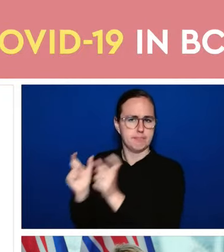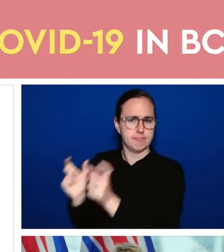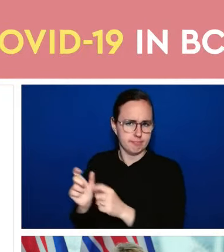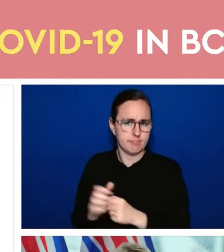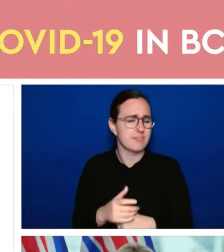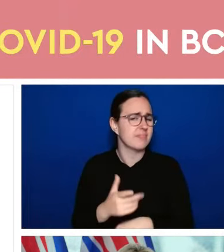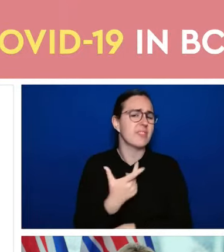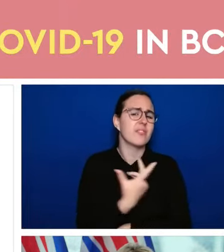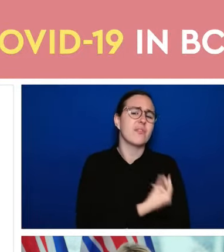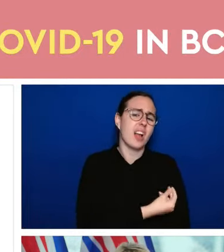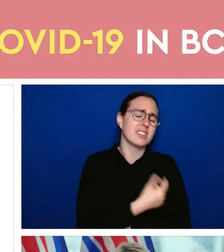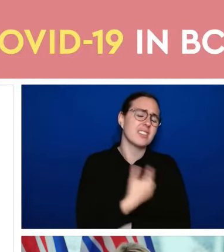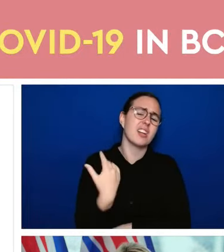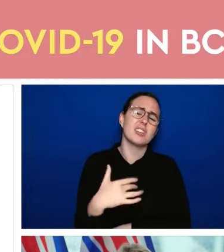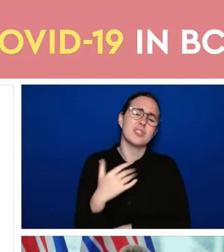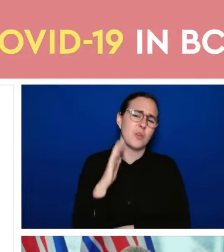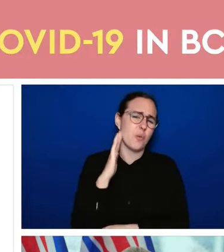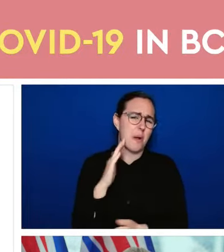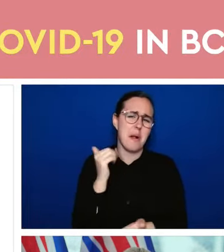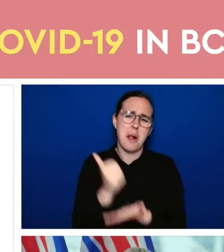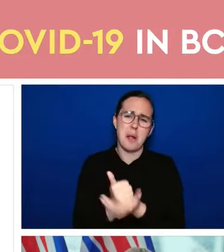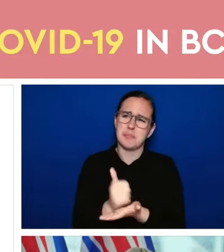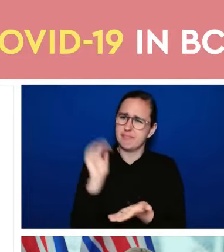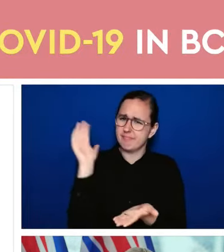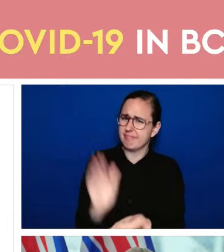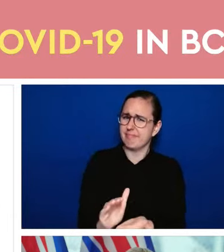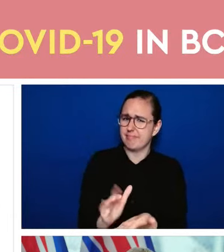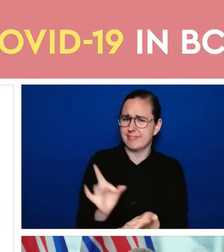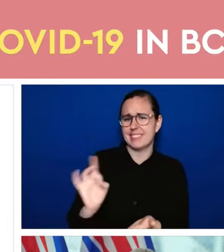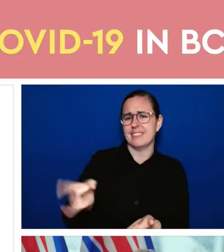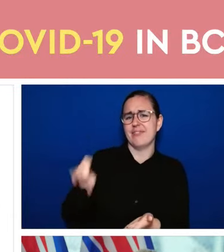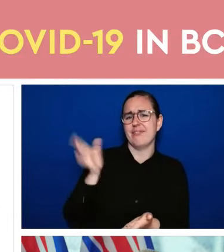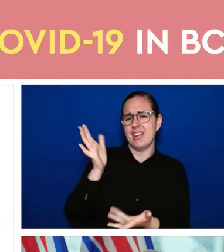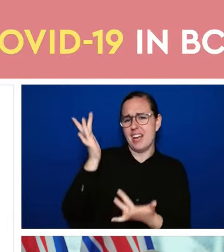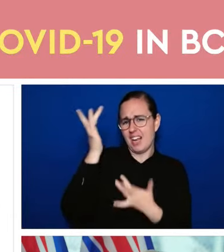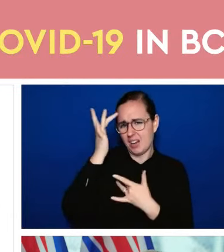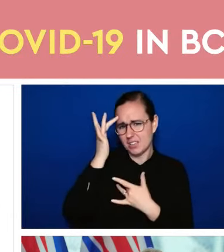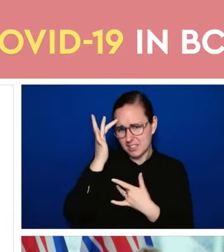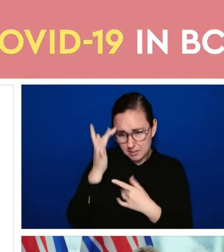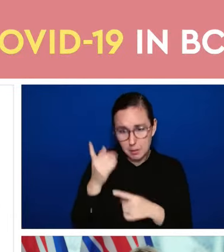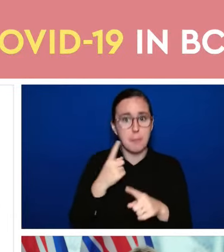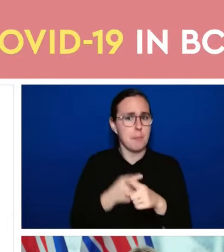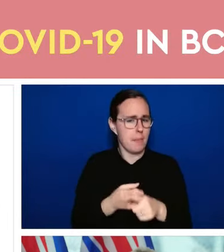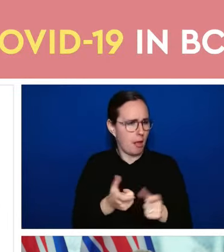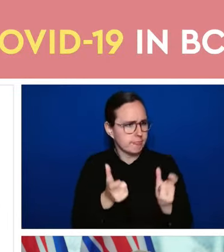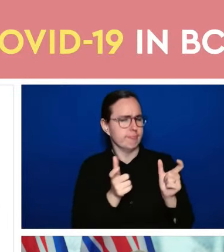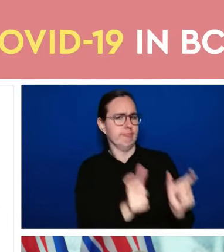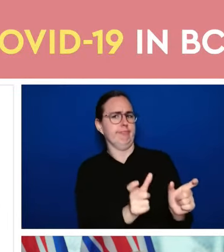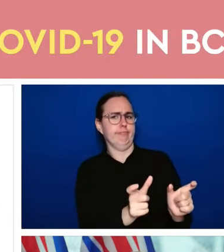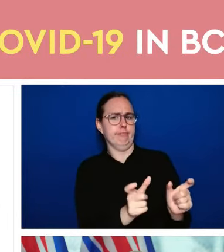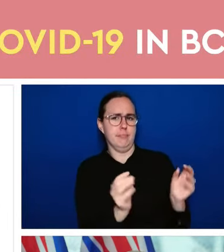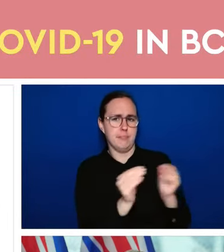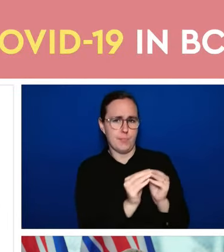particularly even if we've had infection it can boost that protection as well. So the